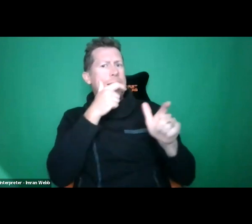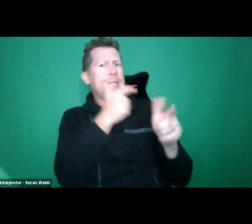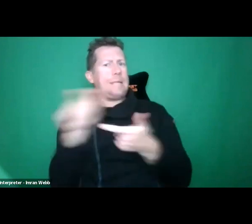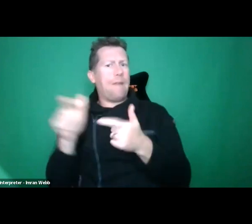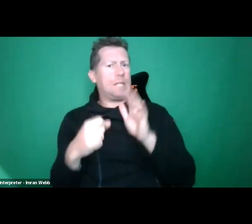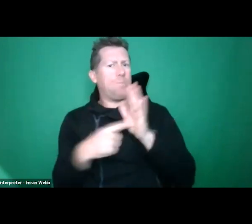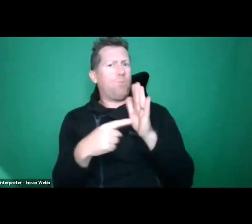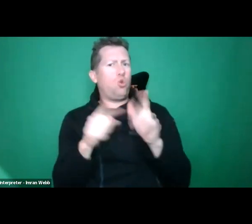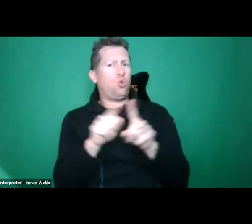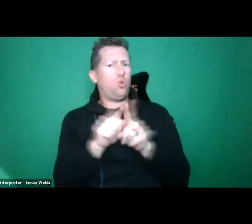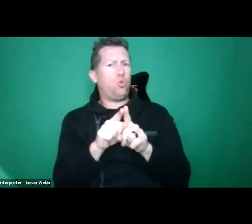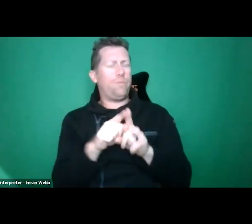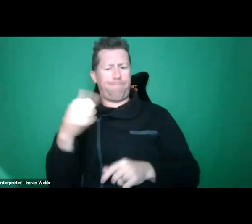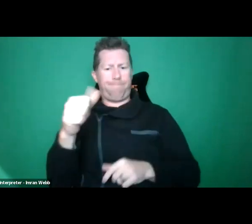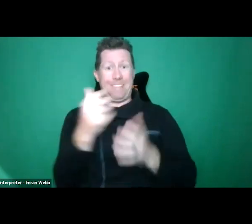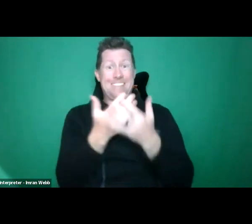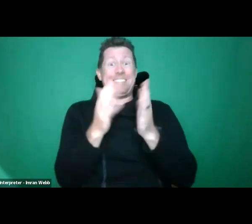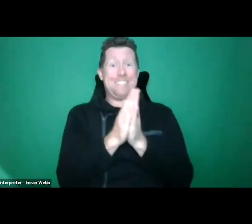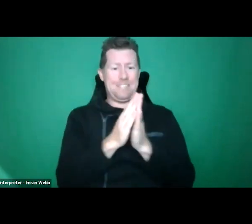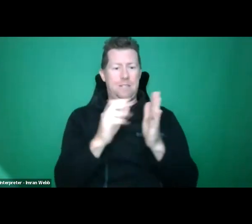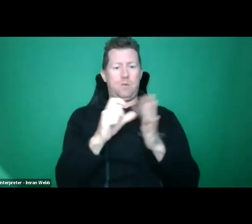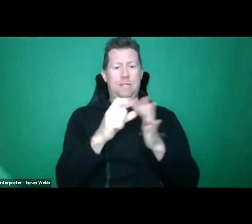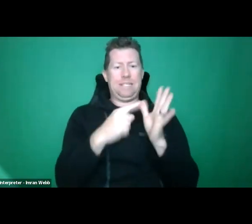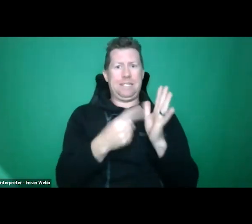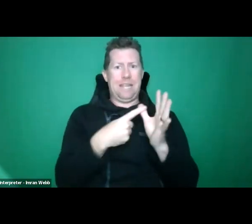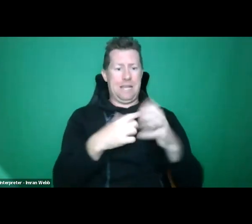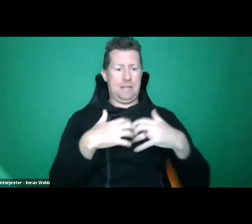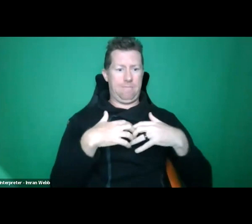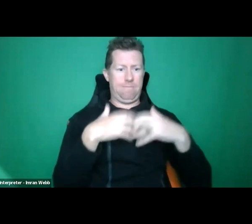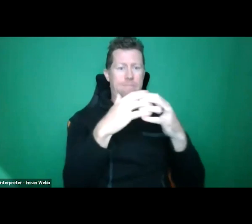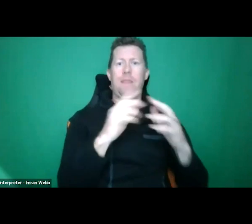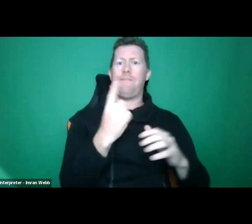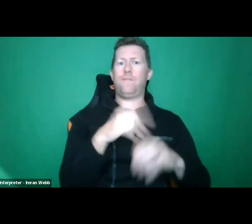of how the data asset would be created.